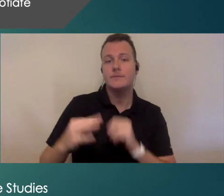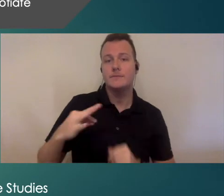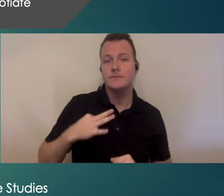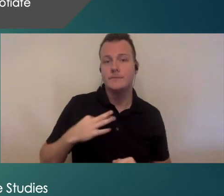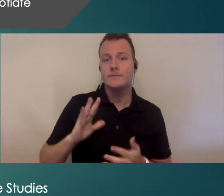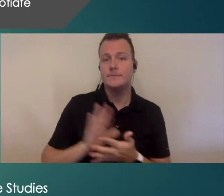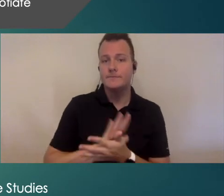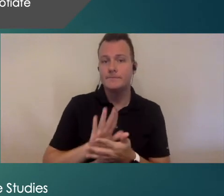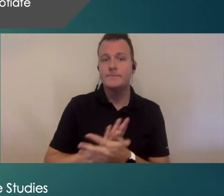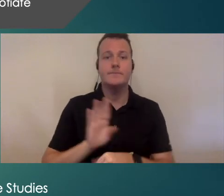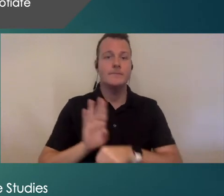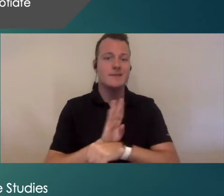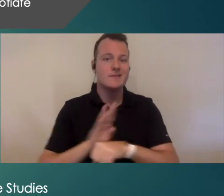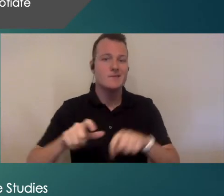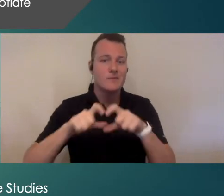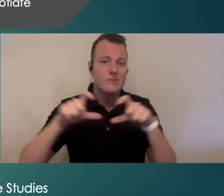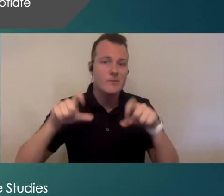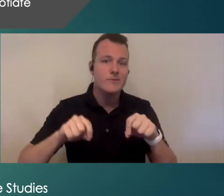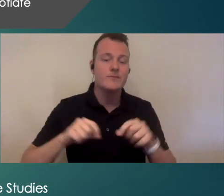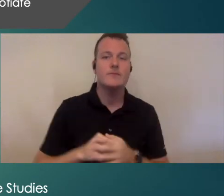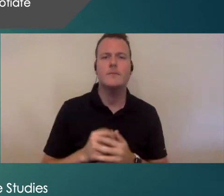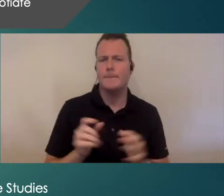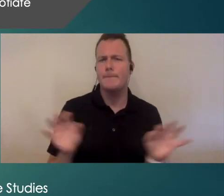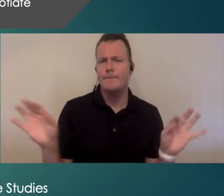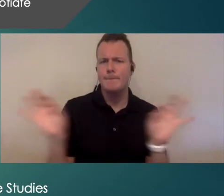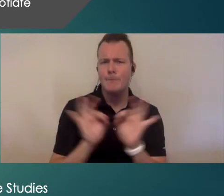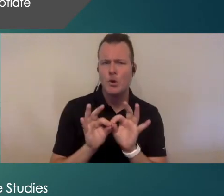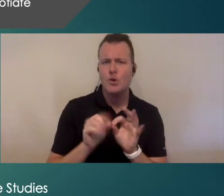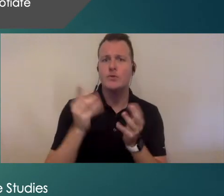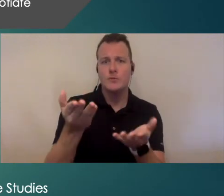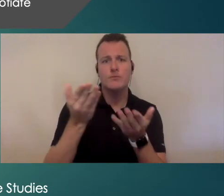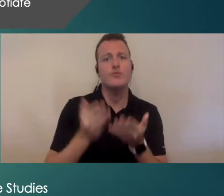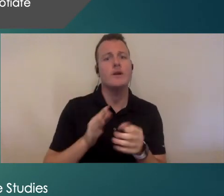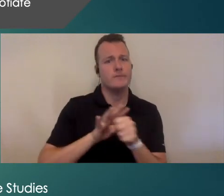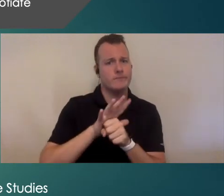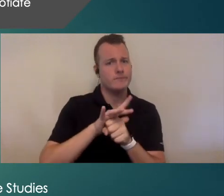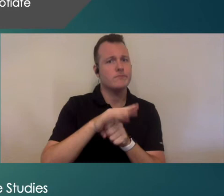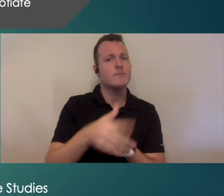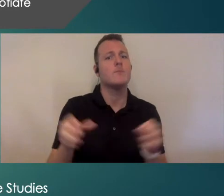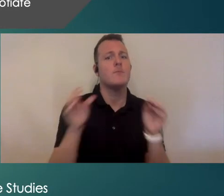application papers, business cards, be sure to bring extras of all those. Bring